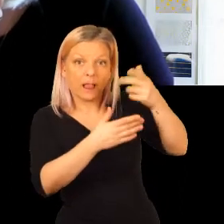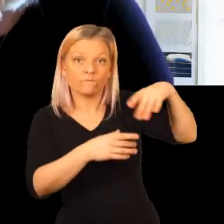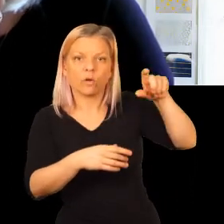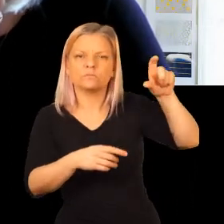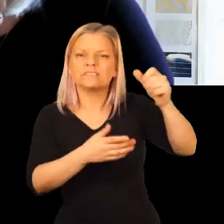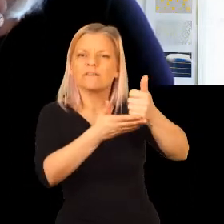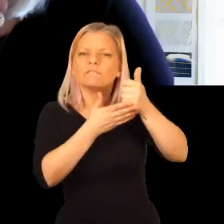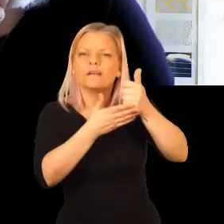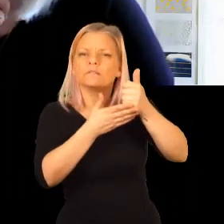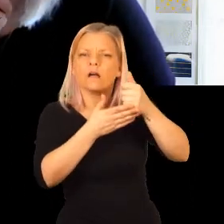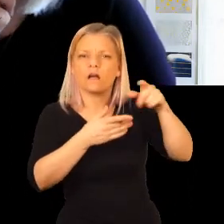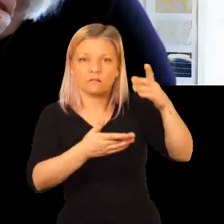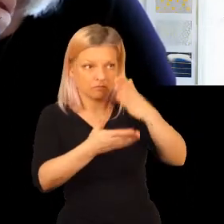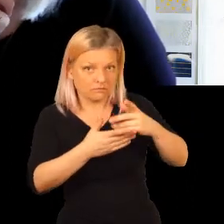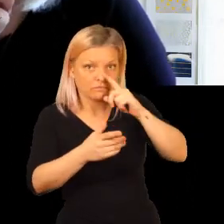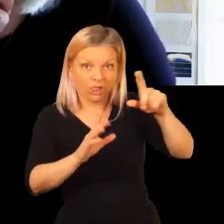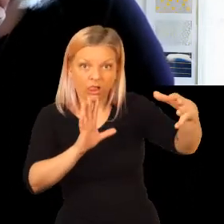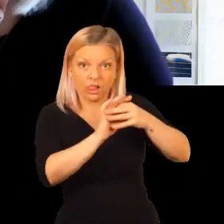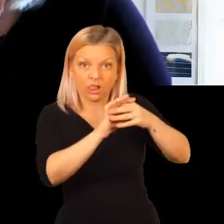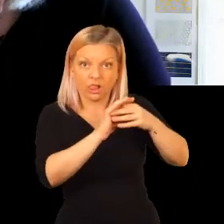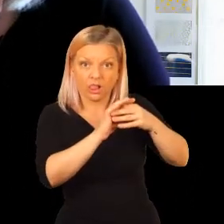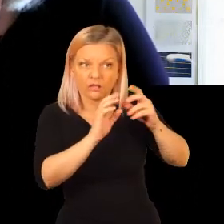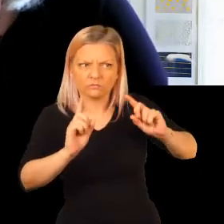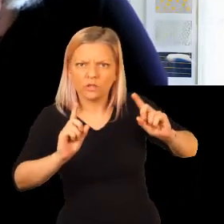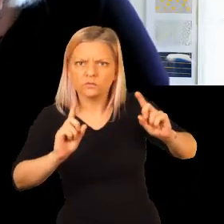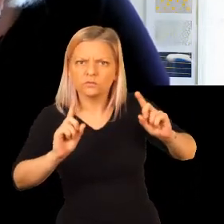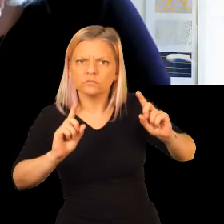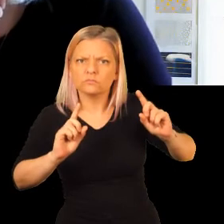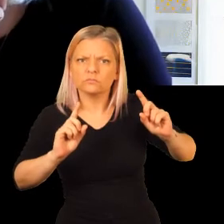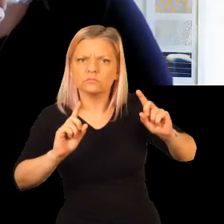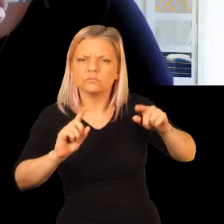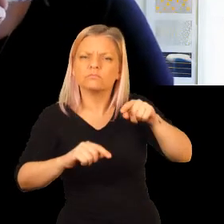this will affect just you go and get this help from citizens advice but actually what can we do